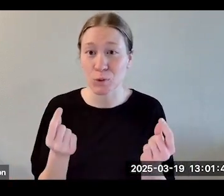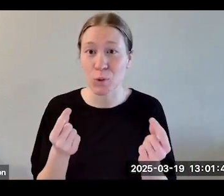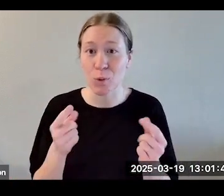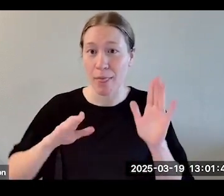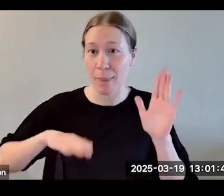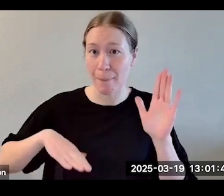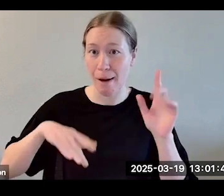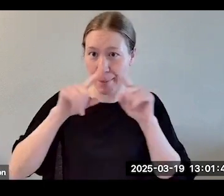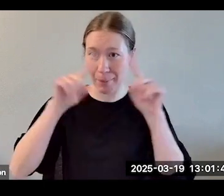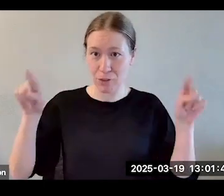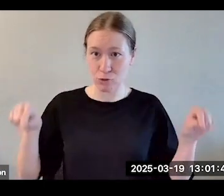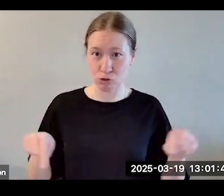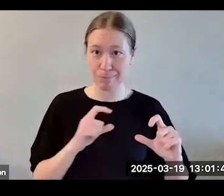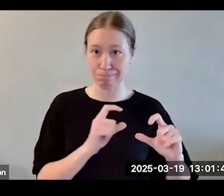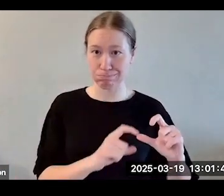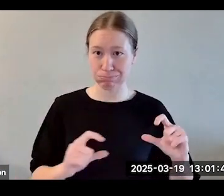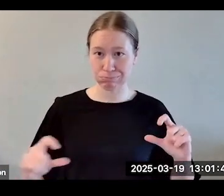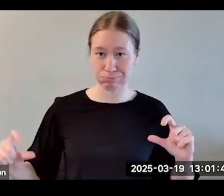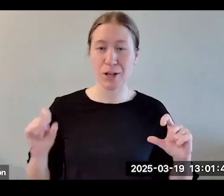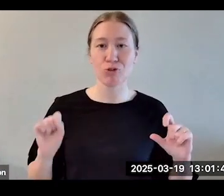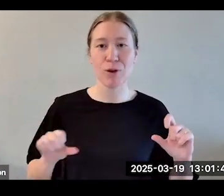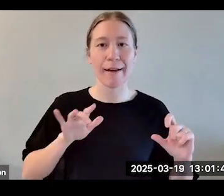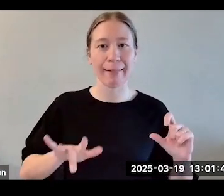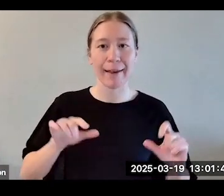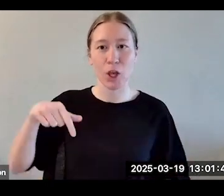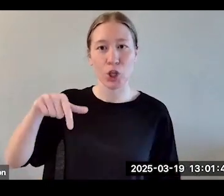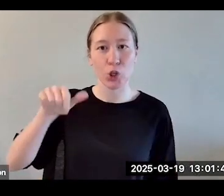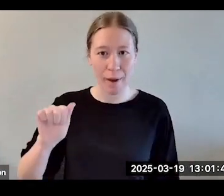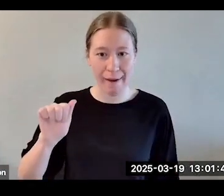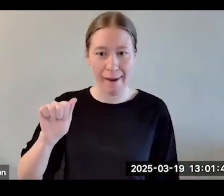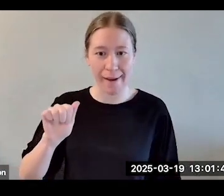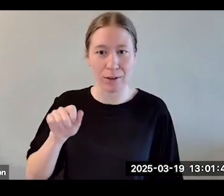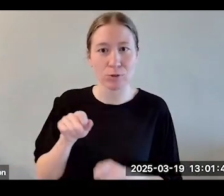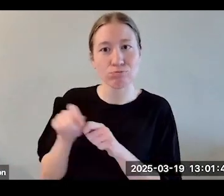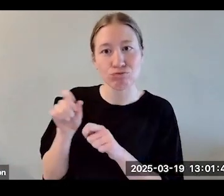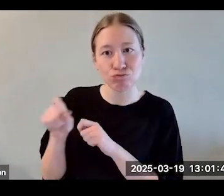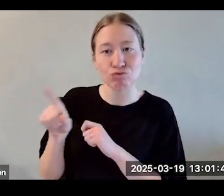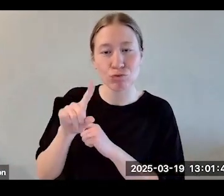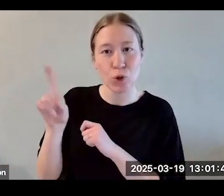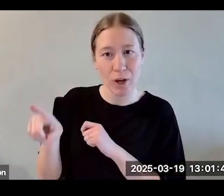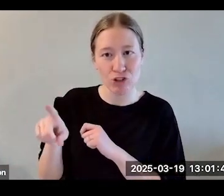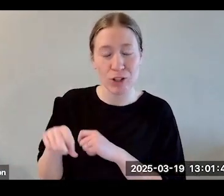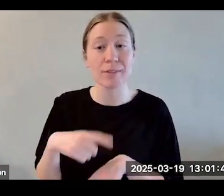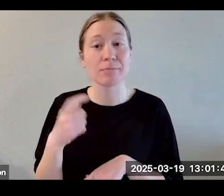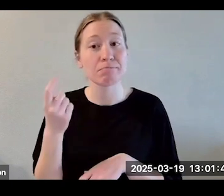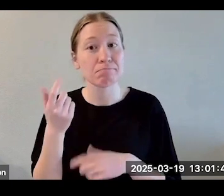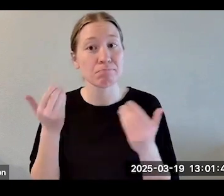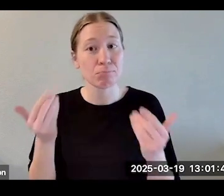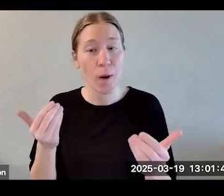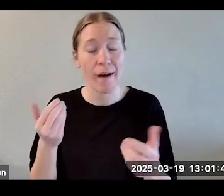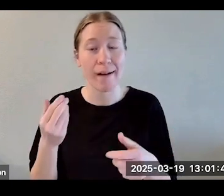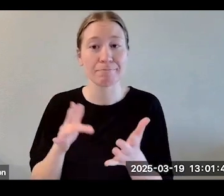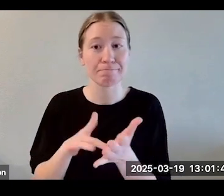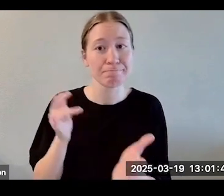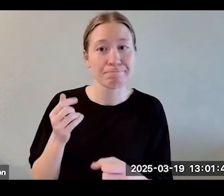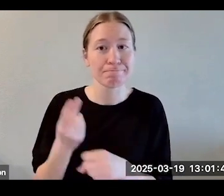to submit your questions. If folks would like to make use of the ASL interpretation feature, that can be utilized by selecting